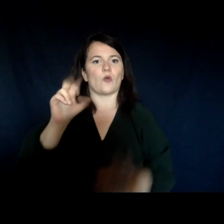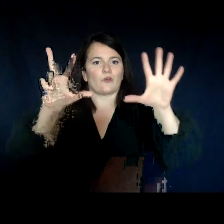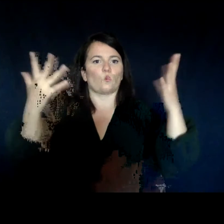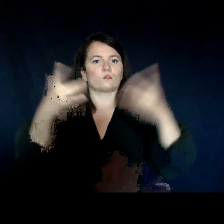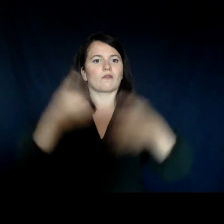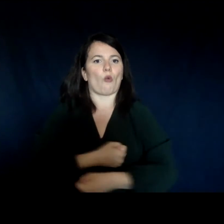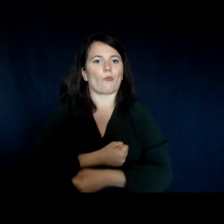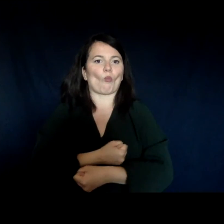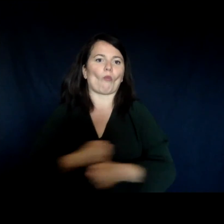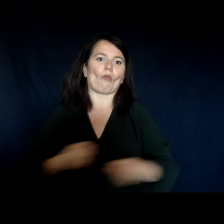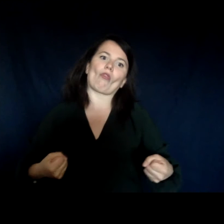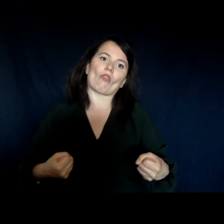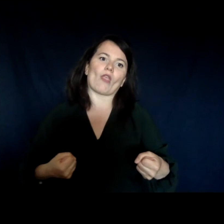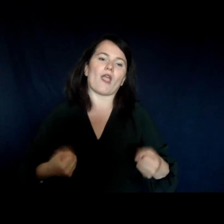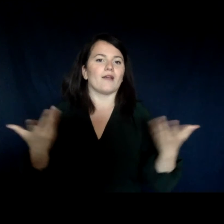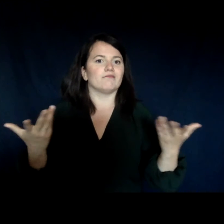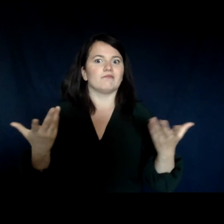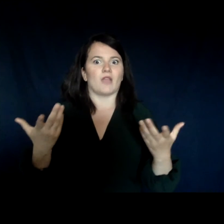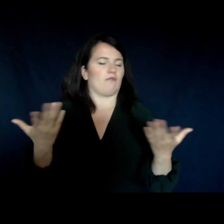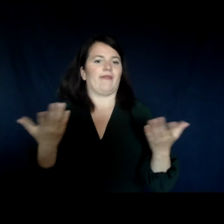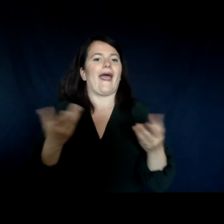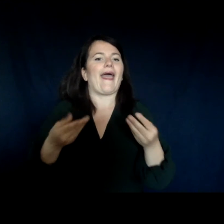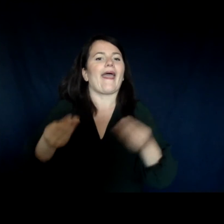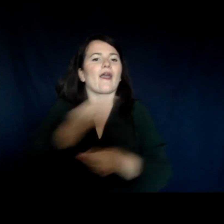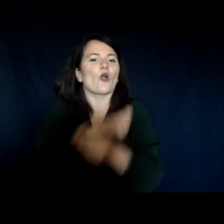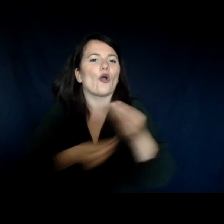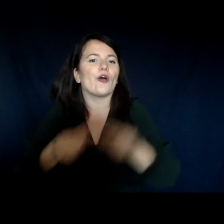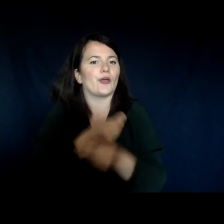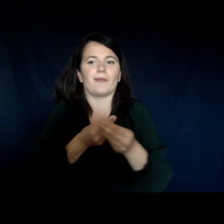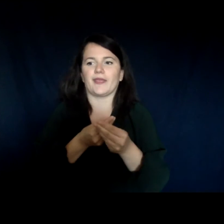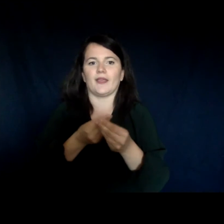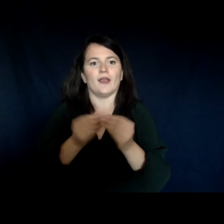The economic recovery measures shouldn't go at the costs